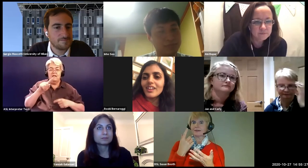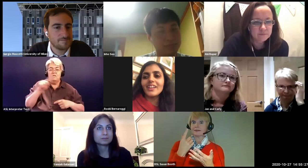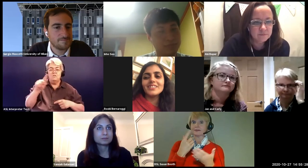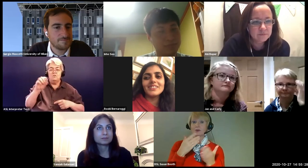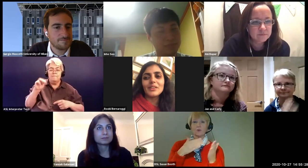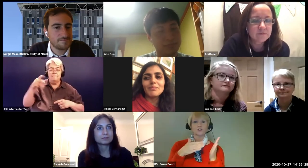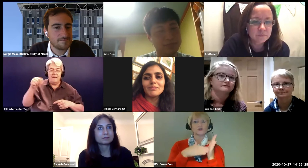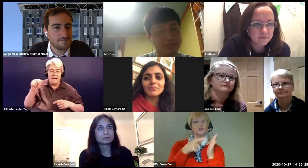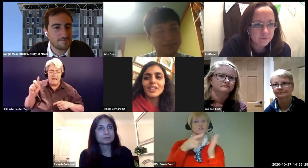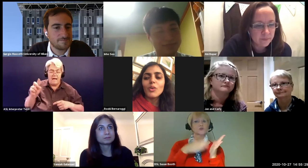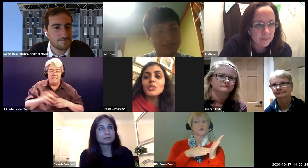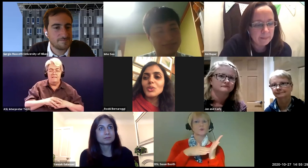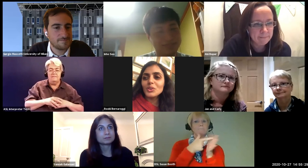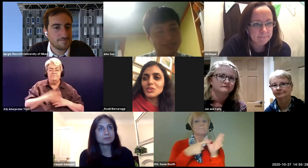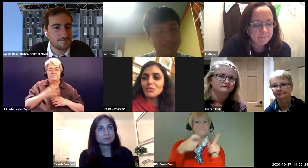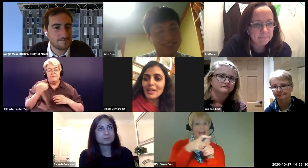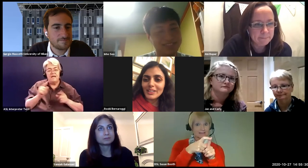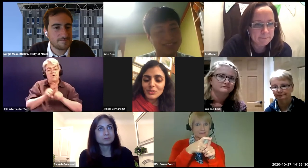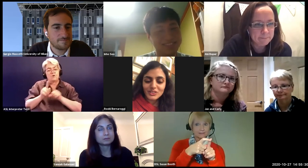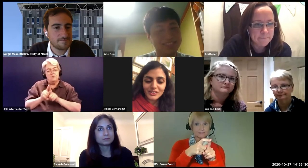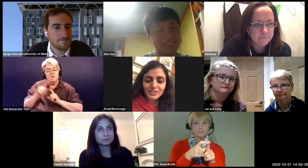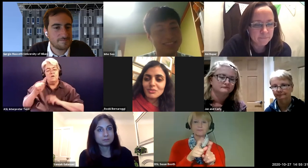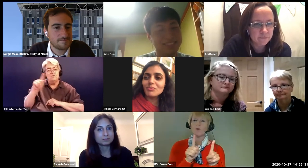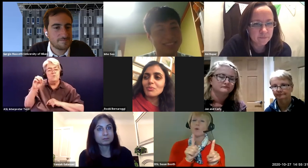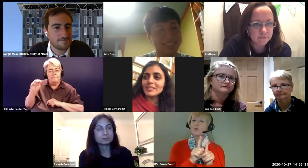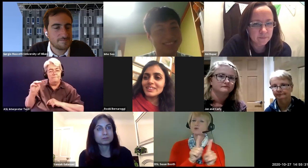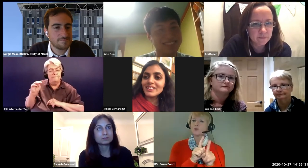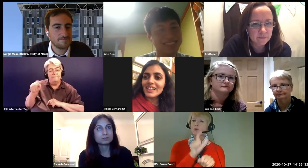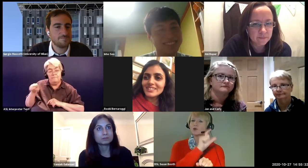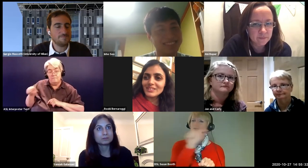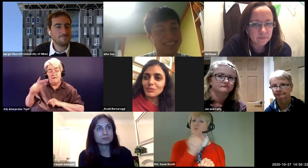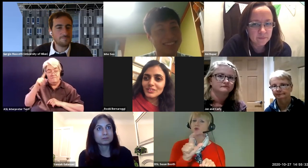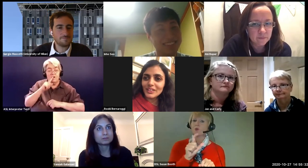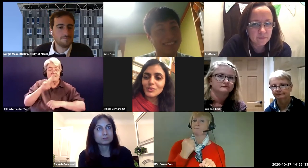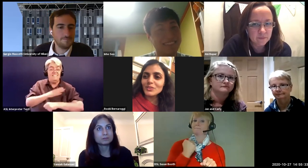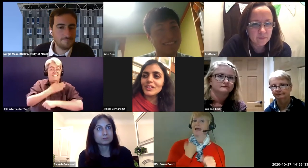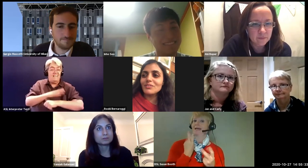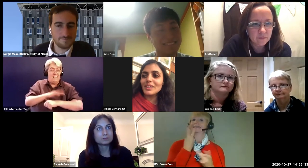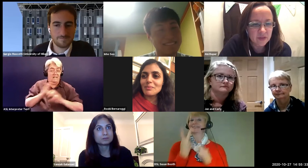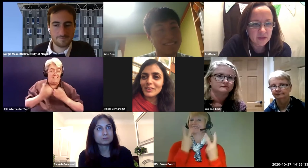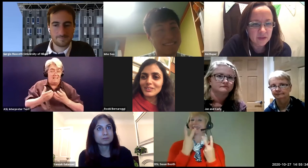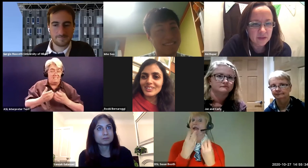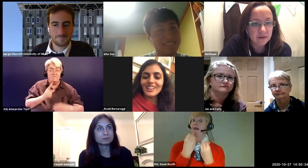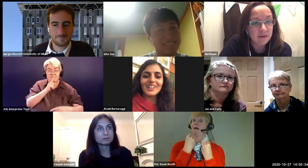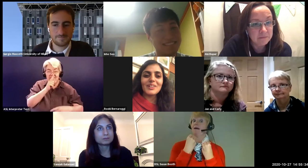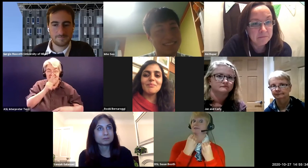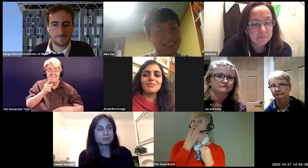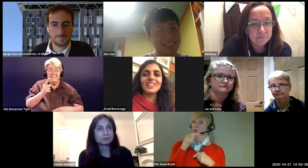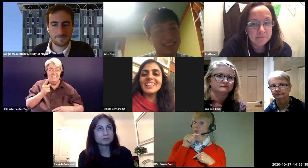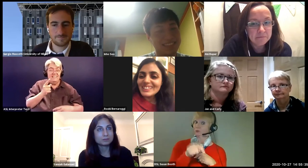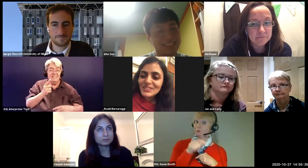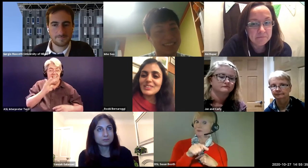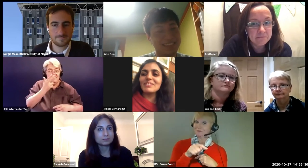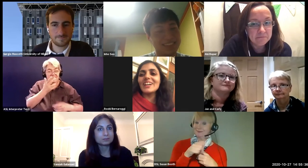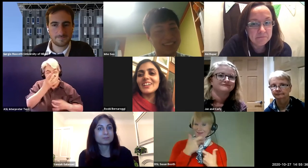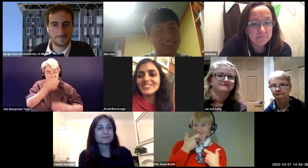and also Zoom I used Zoom for my singing classes that was really funny because it was a bit harder